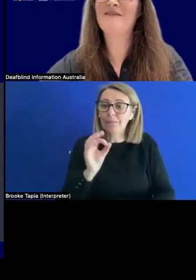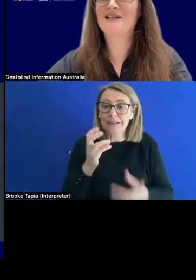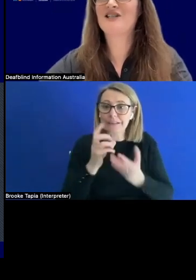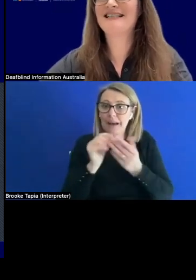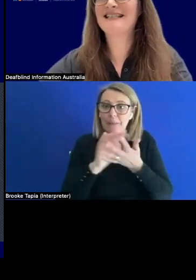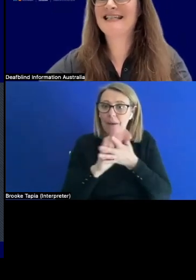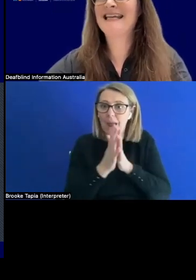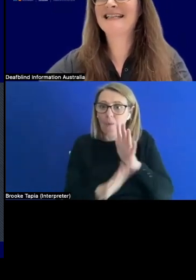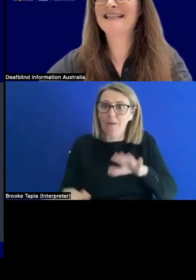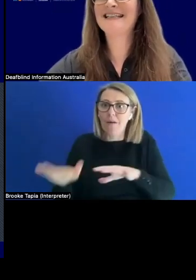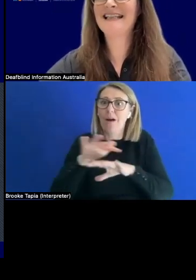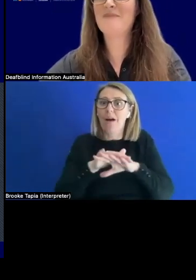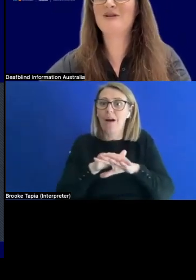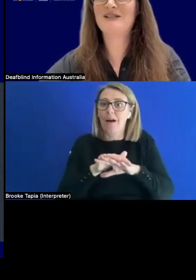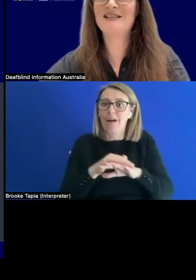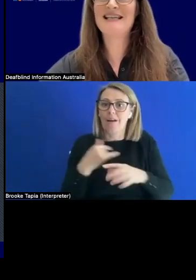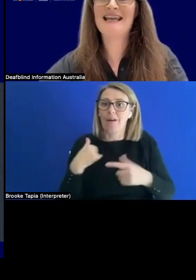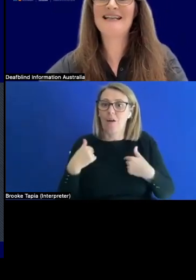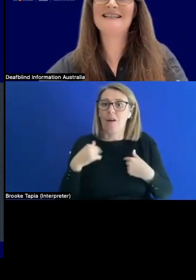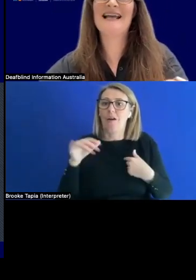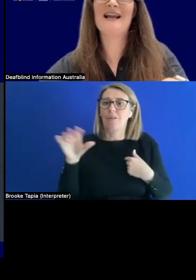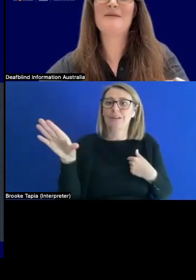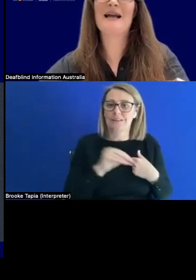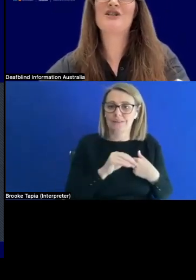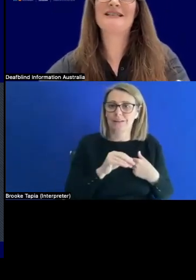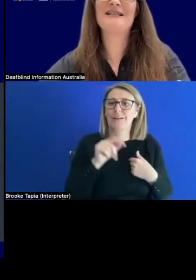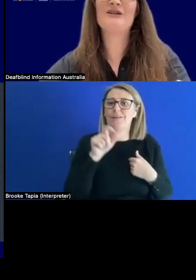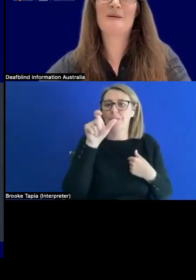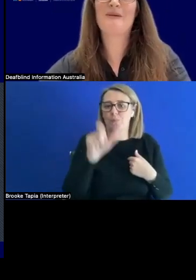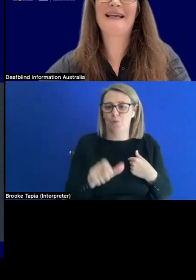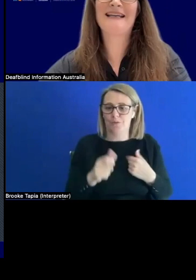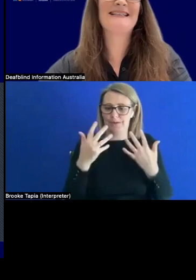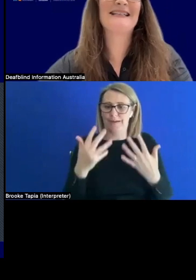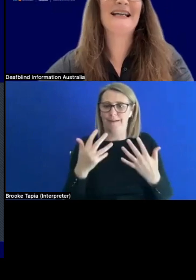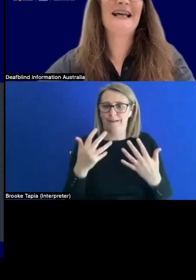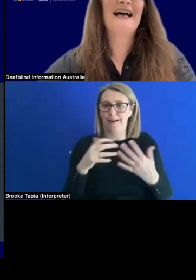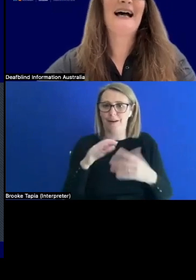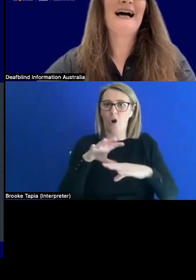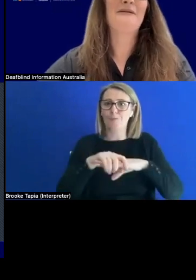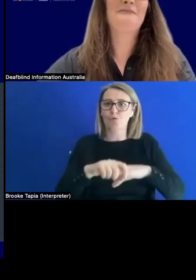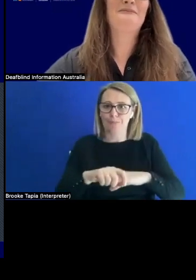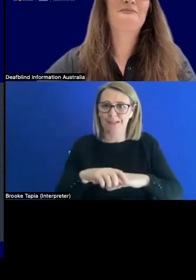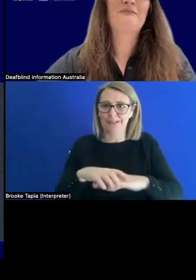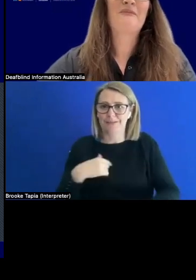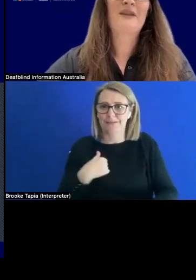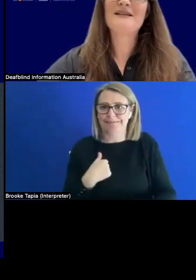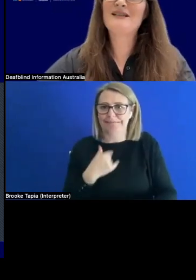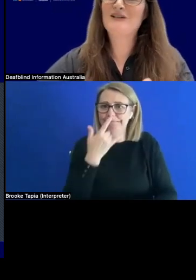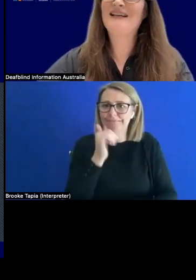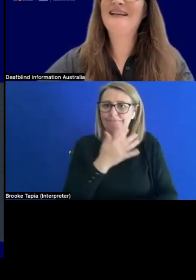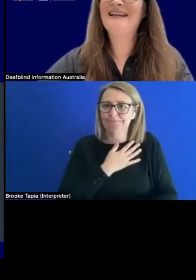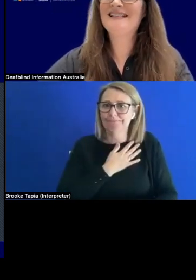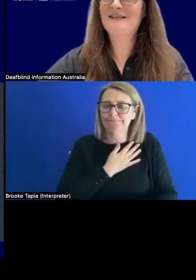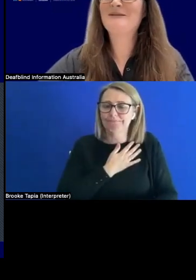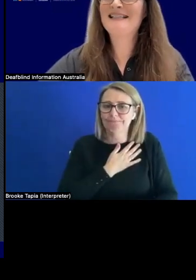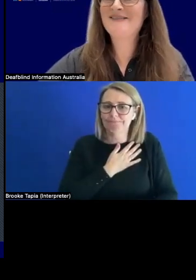I’ve actually taken that person’s hand and I’m actually gripping it”. So, it’s always